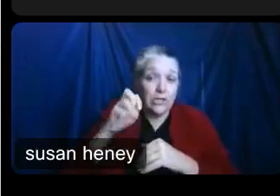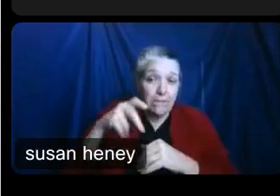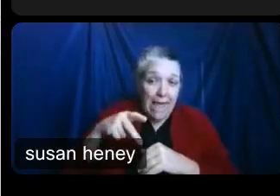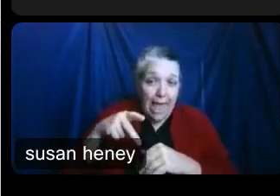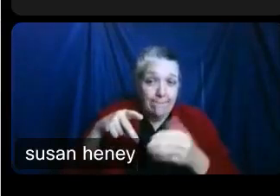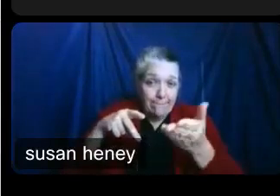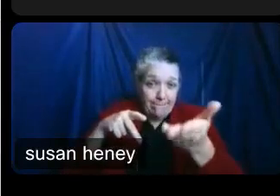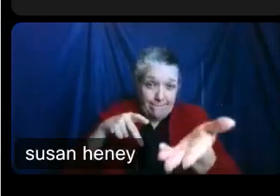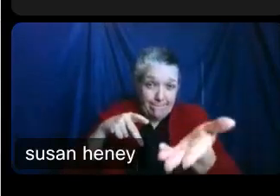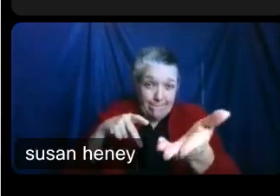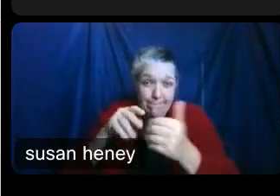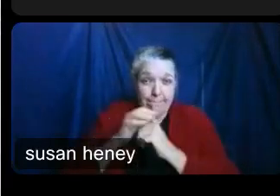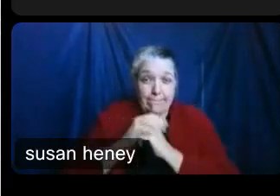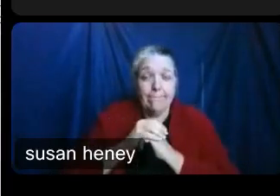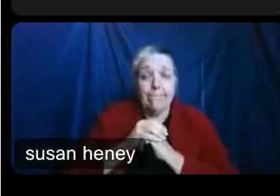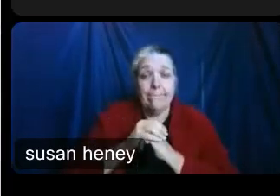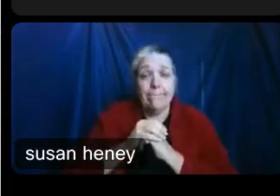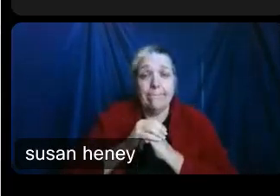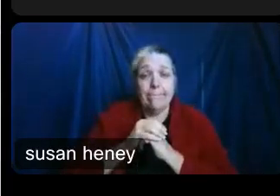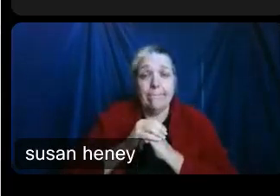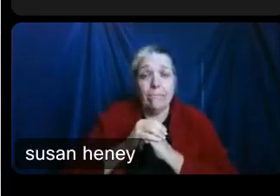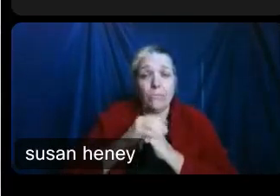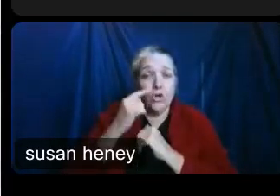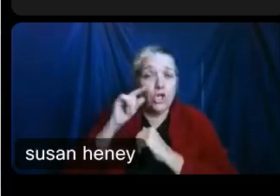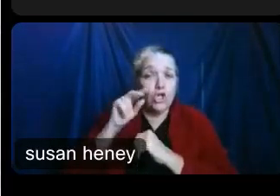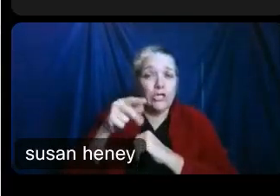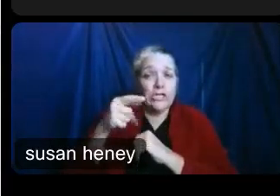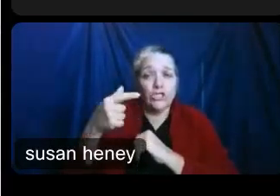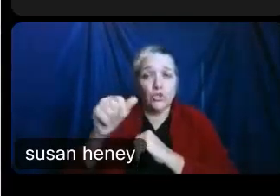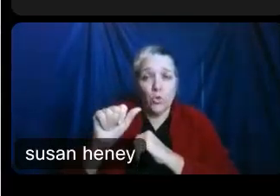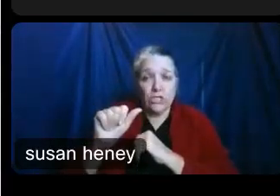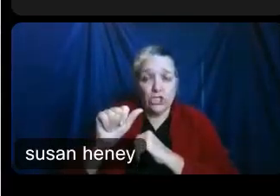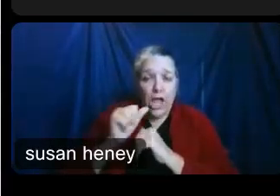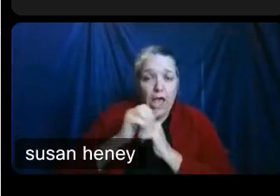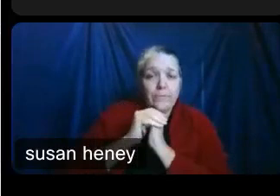this purpose, we are going to use the state of Georgia. I'm going to zoom in and this